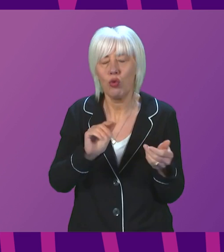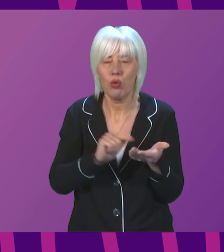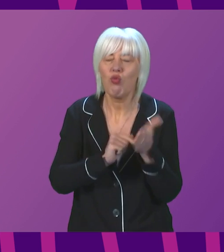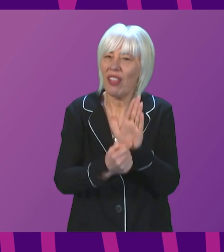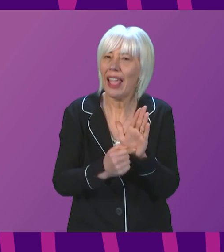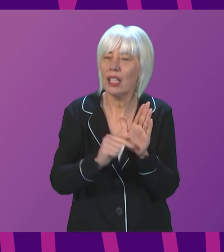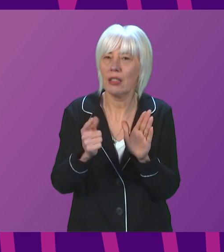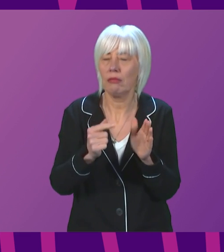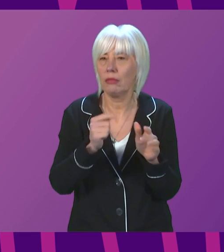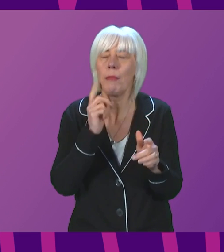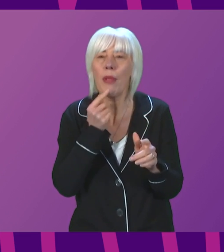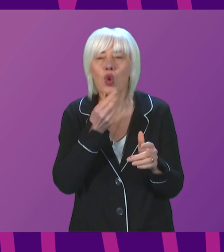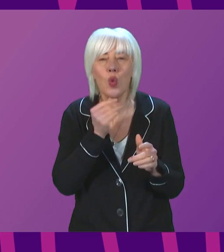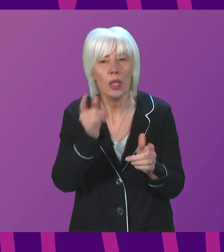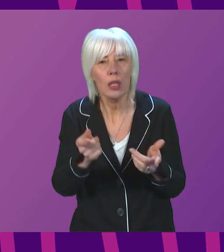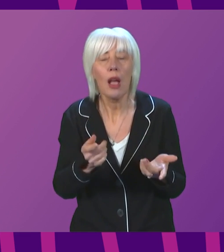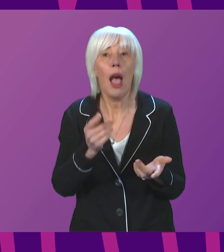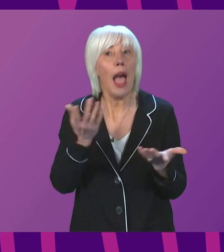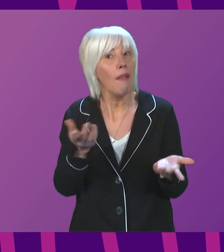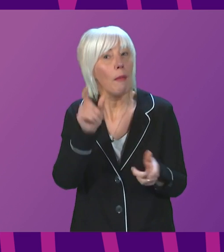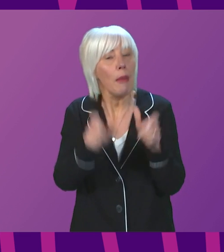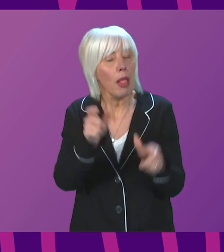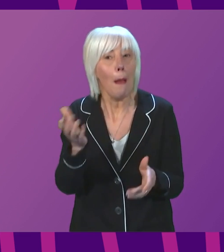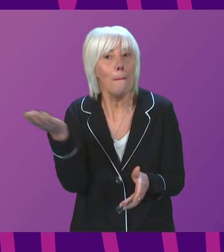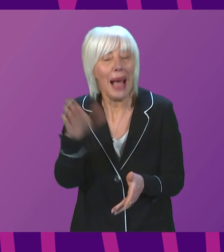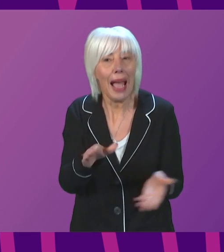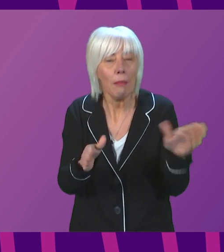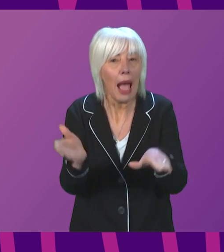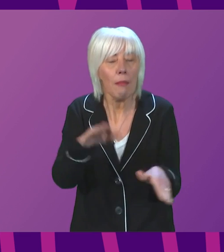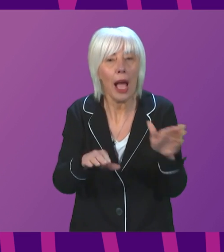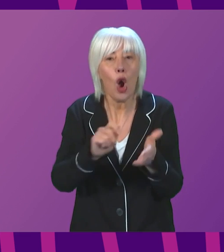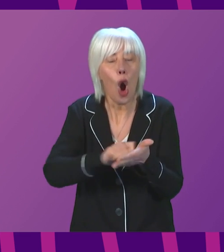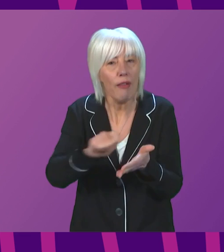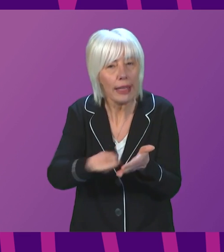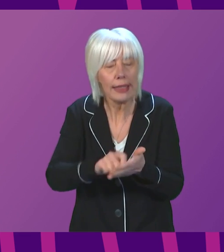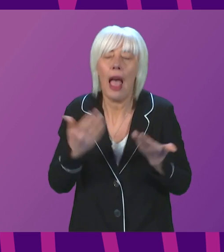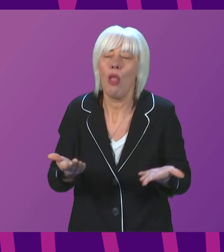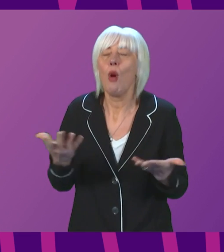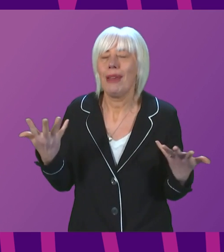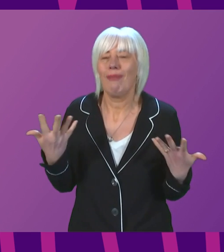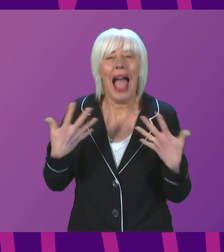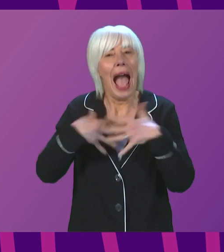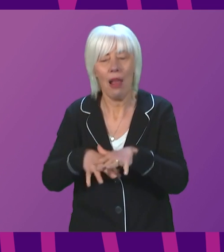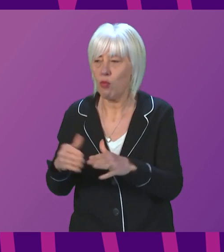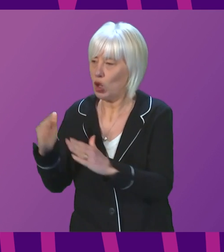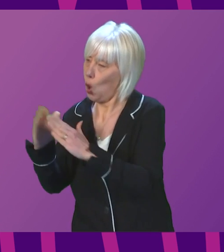Therefore, although we are still in a period of hybrid working, as people begin to go back